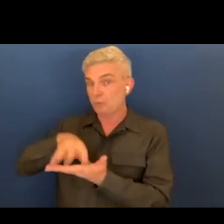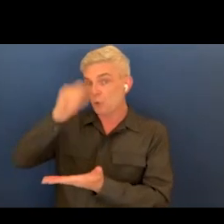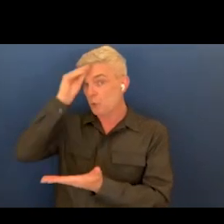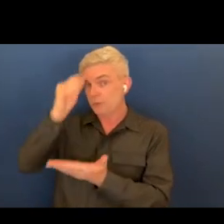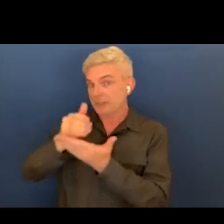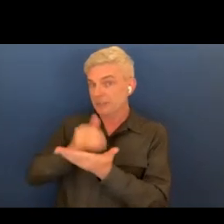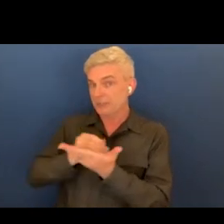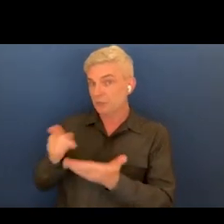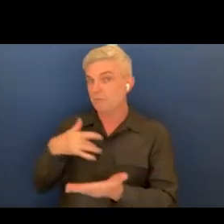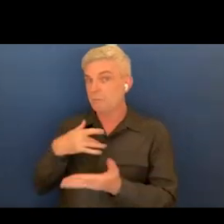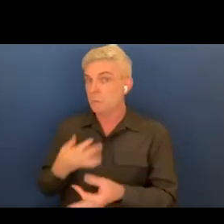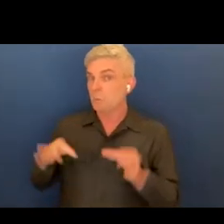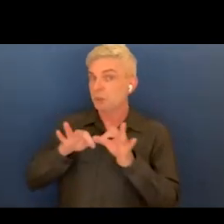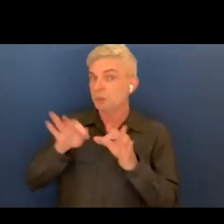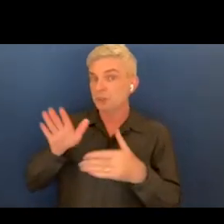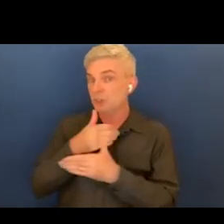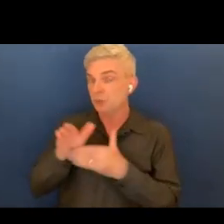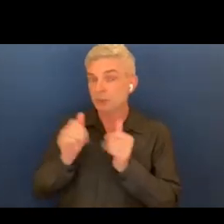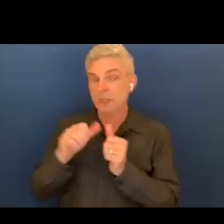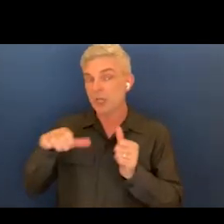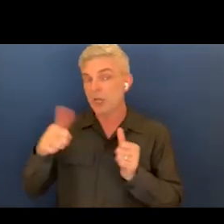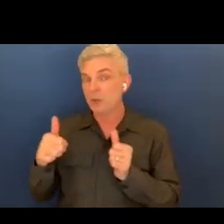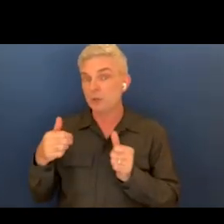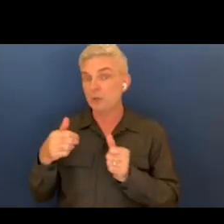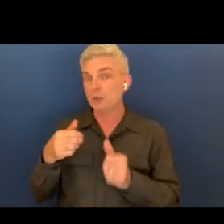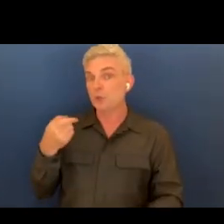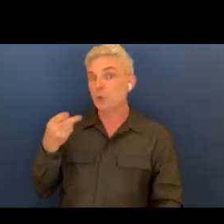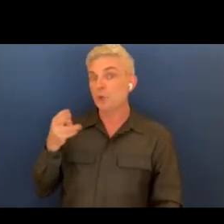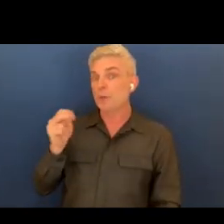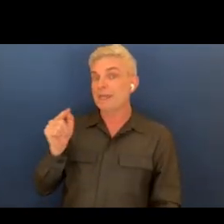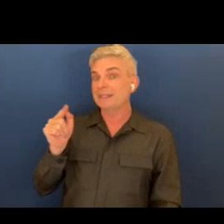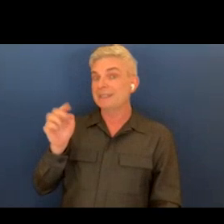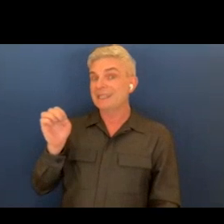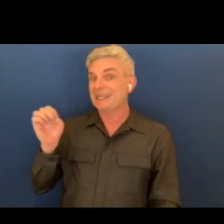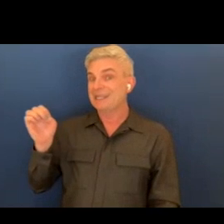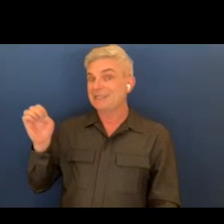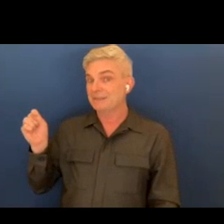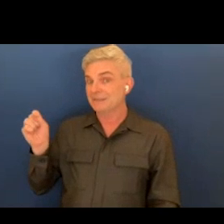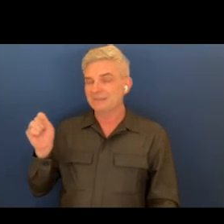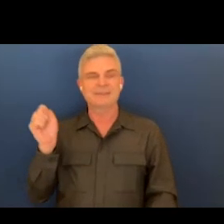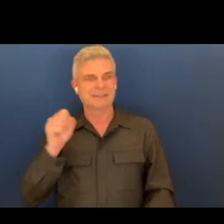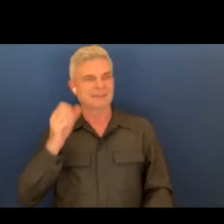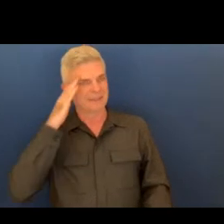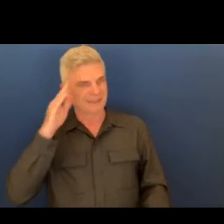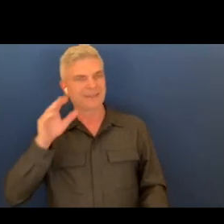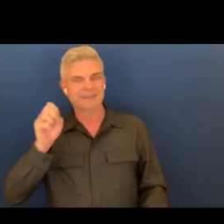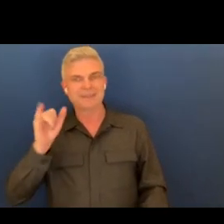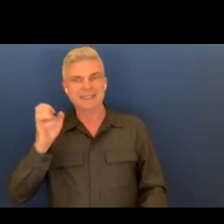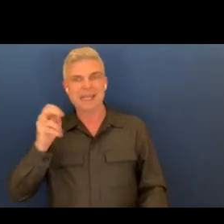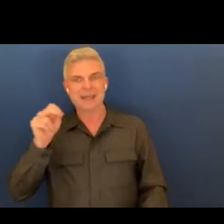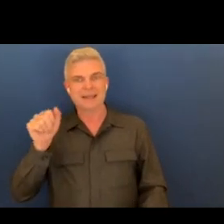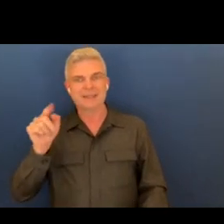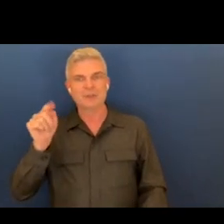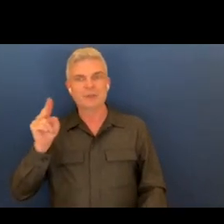worth sharing with other grantees? [Sienna] Hi, this is Sienna Tuinei.